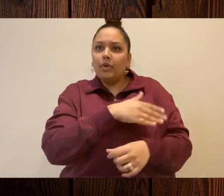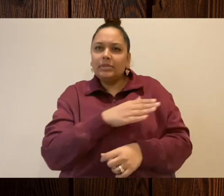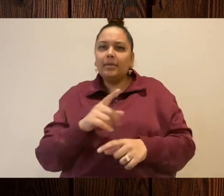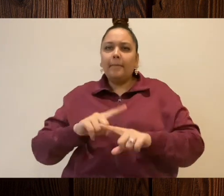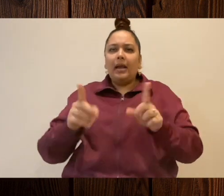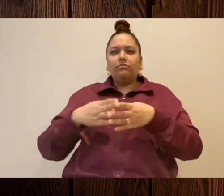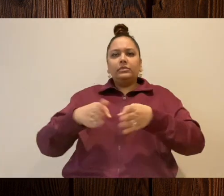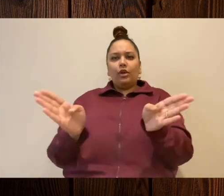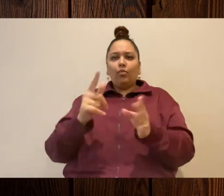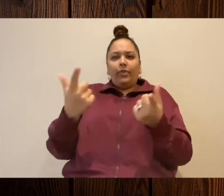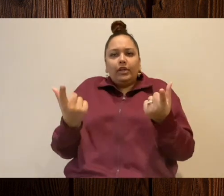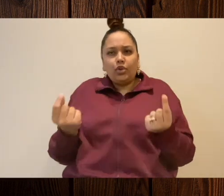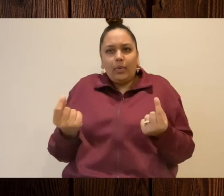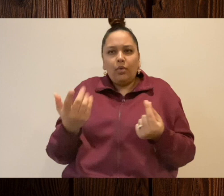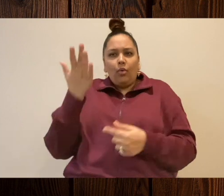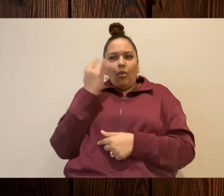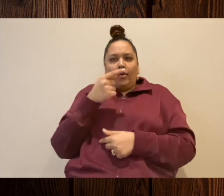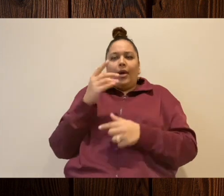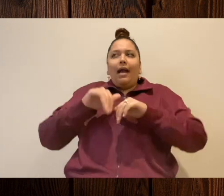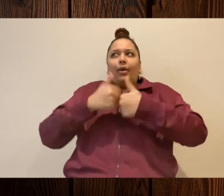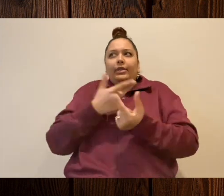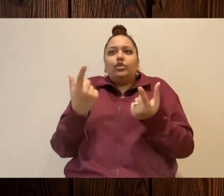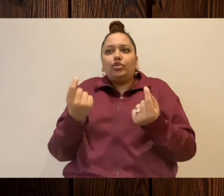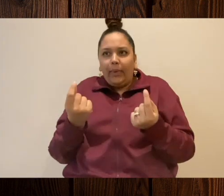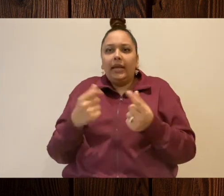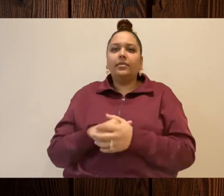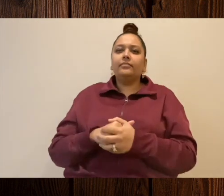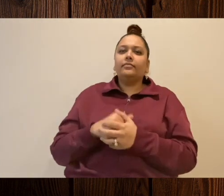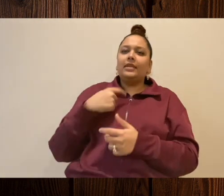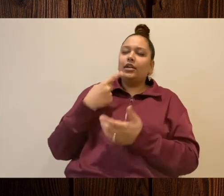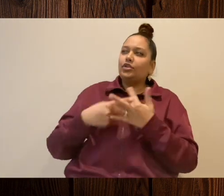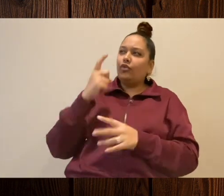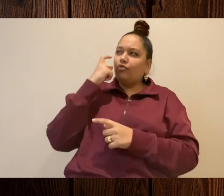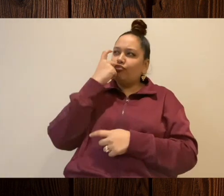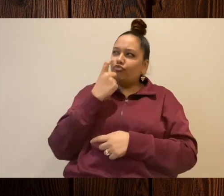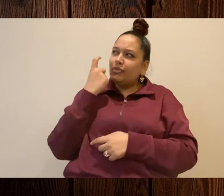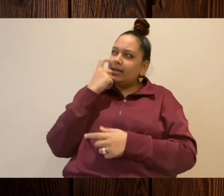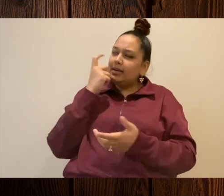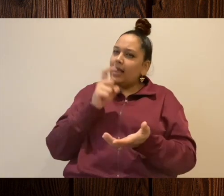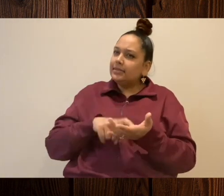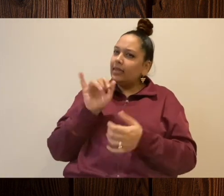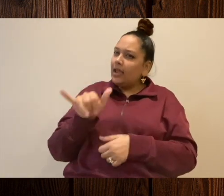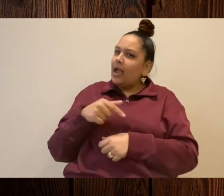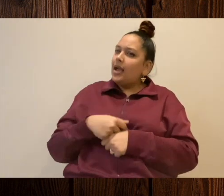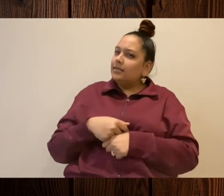Guelph-Kitchener-Waterloo. And so I was told or shown folk is